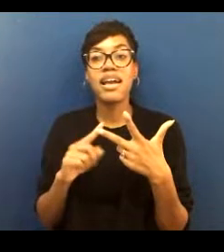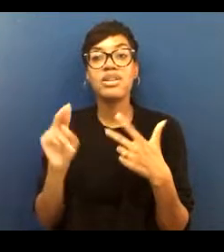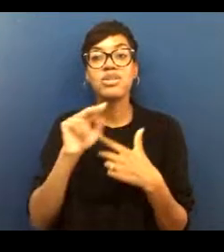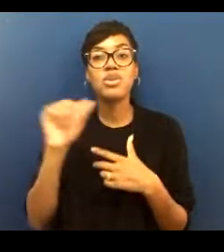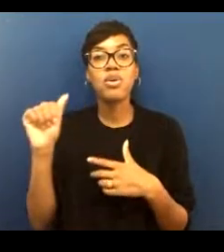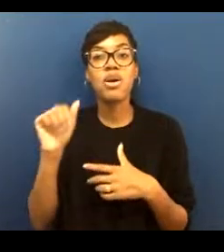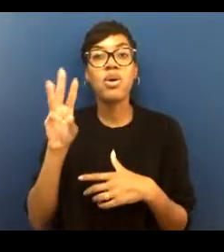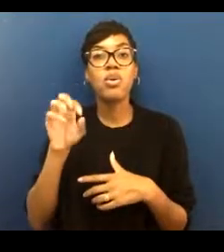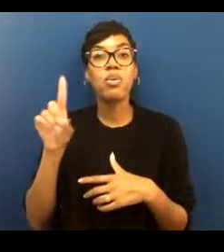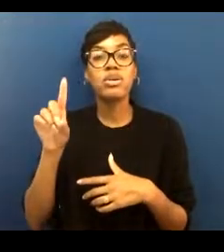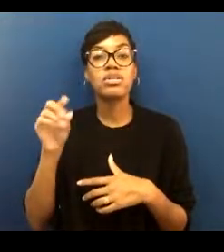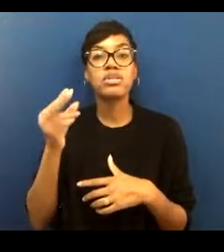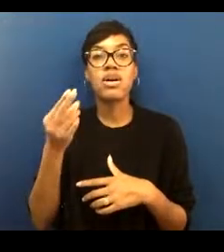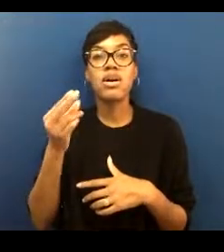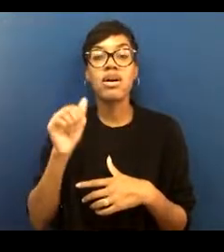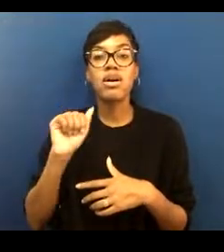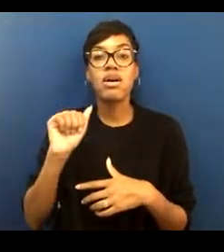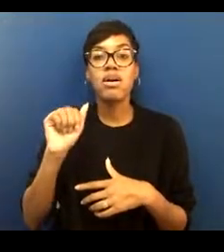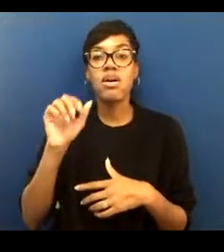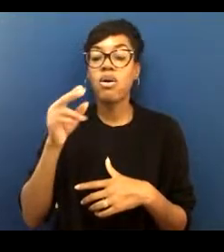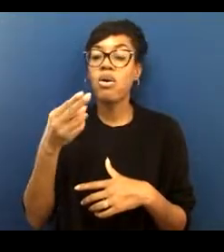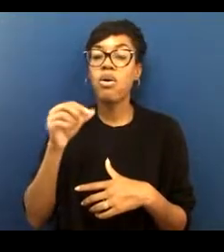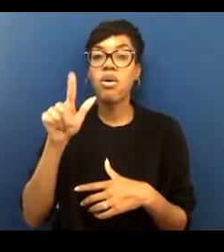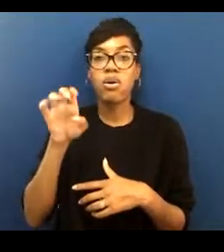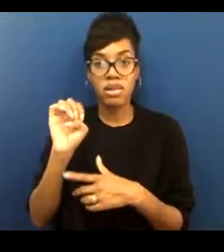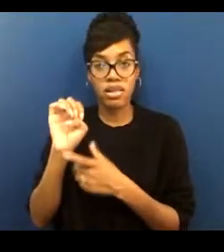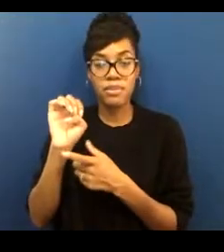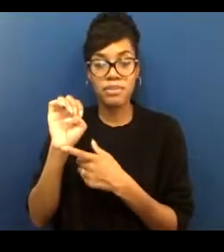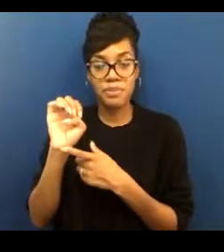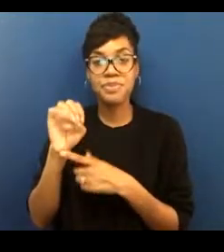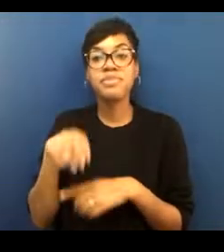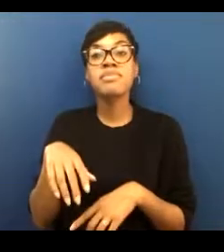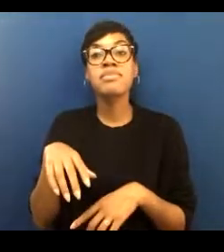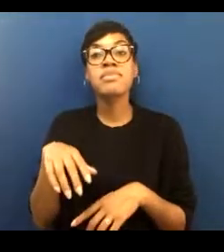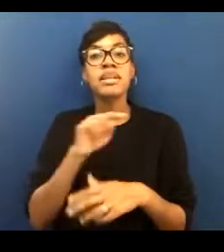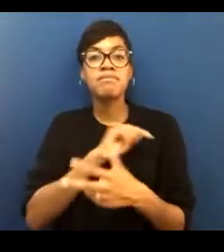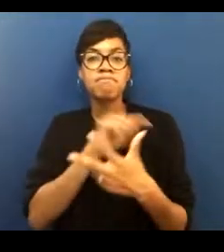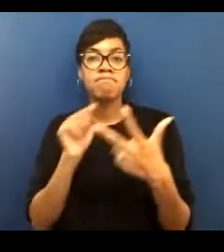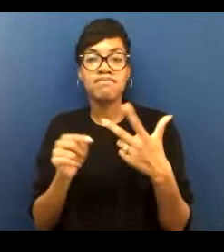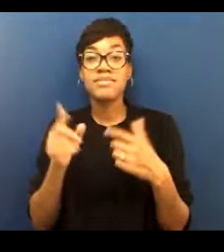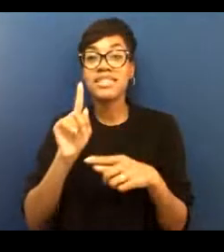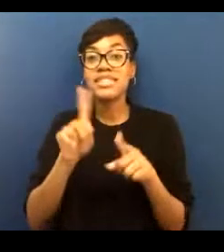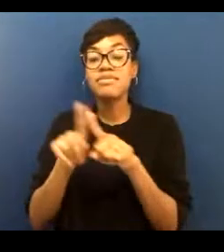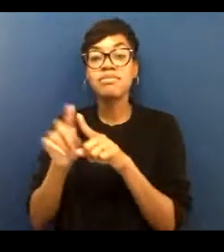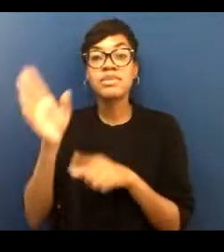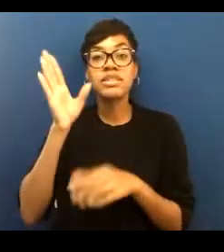All of our speakers work for some part of NOAA, that's N-O-A-A, or the National Oceanic and Atmospheric Administration.